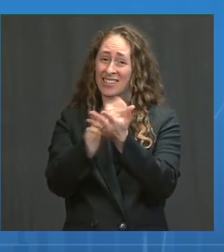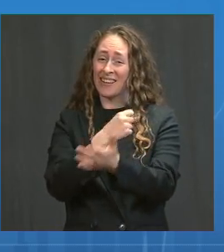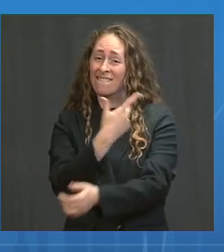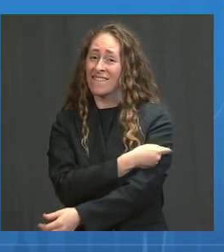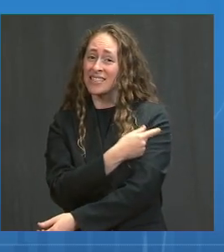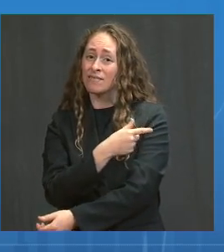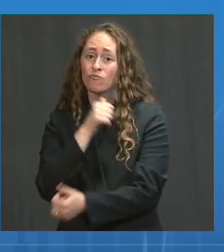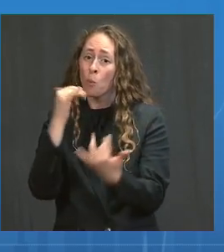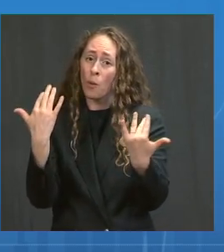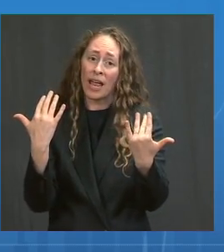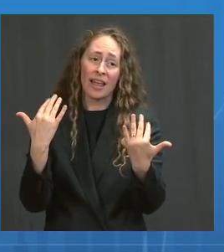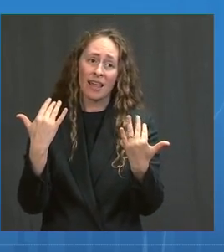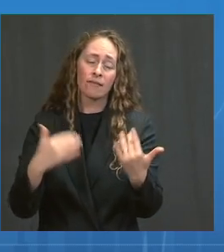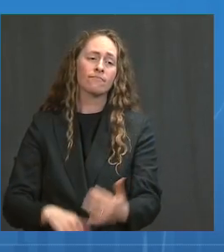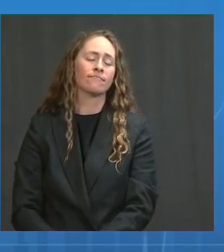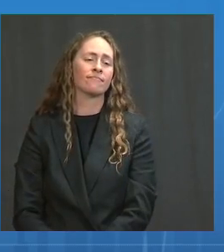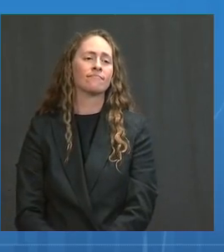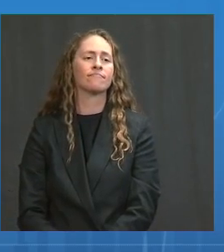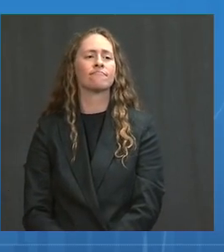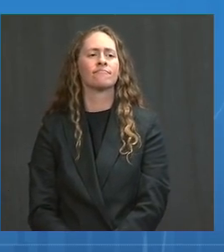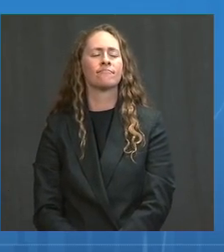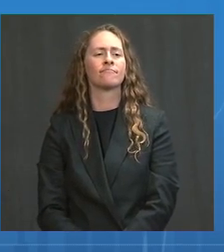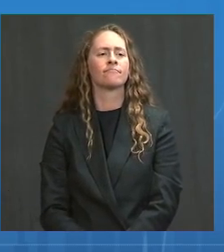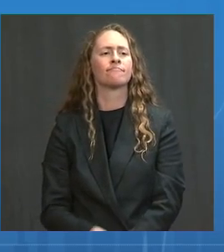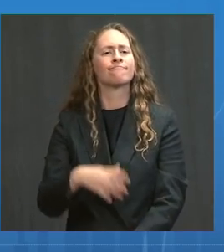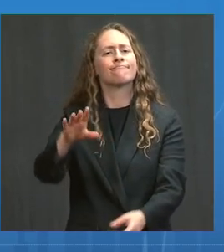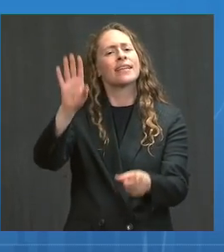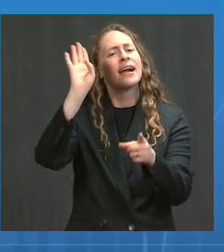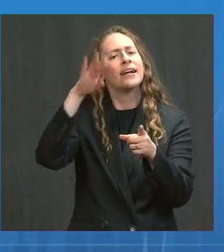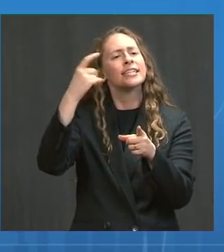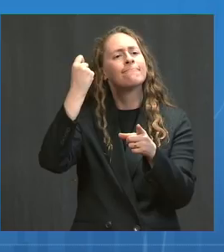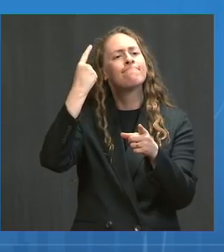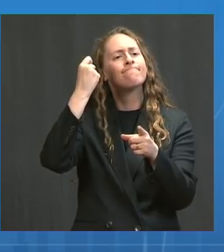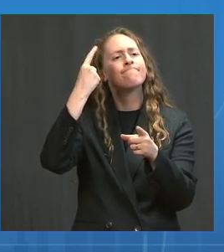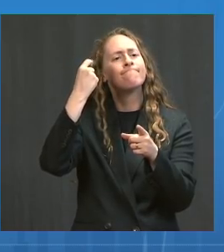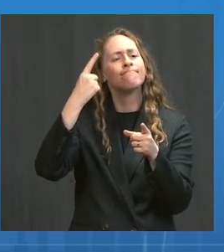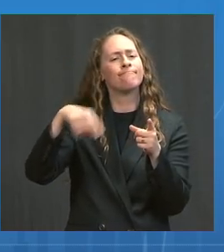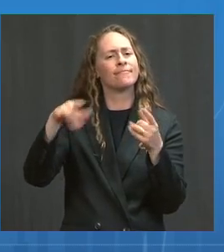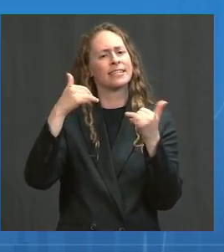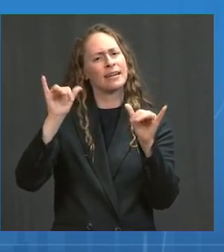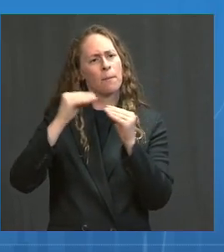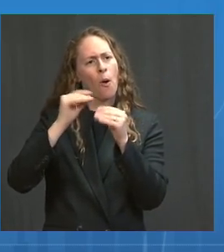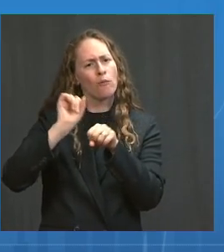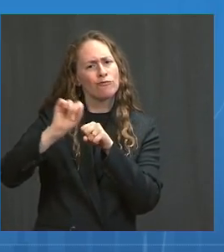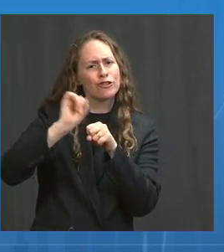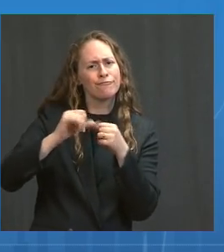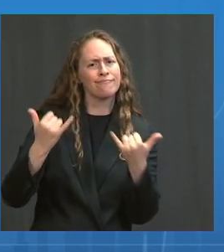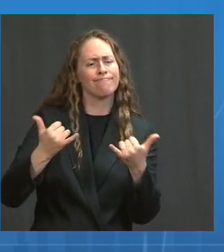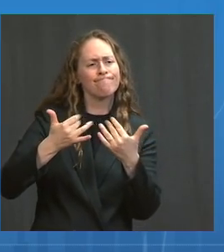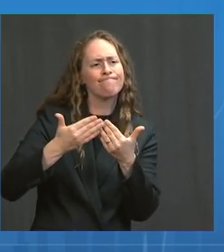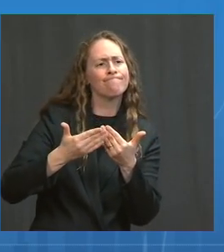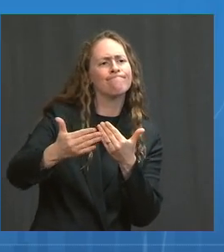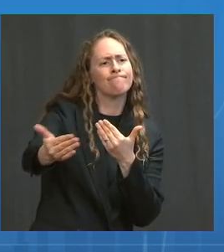At the same time, as we just talked about, there's a lot more work to do. So we're going to double down on our efforts